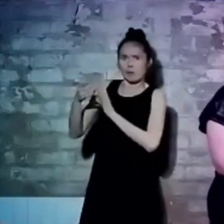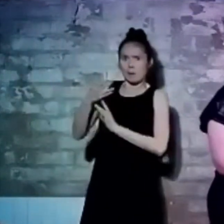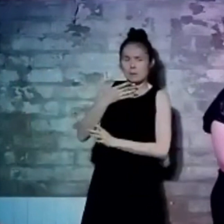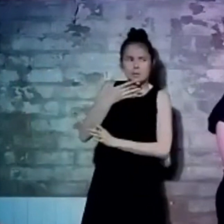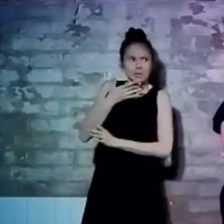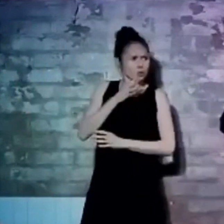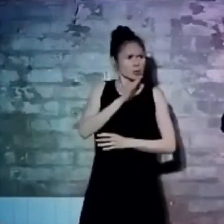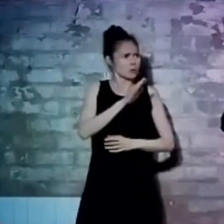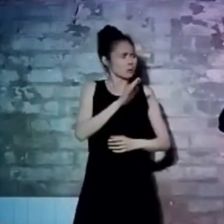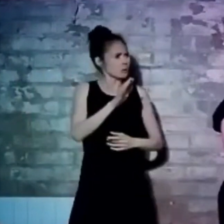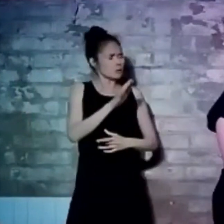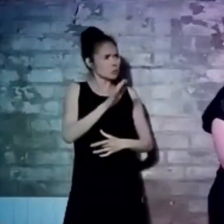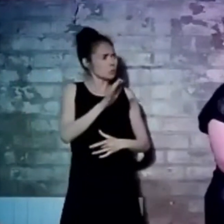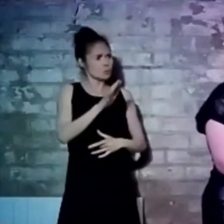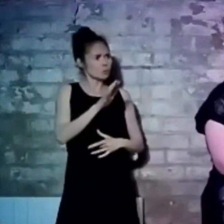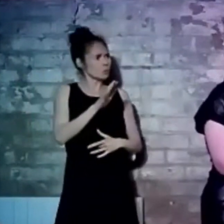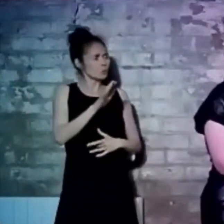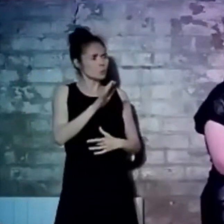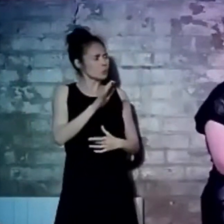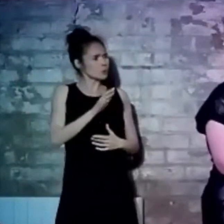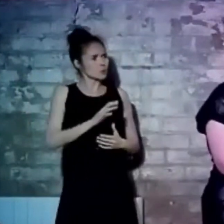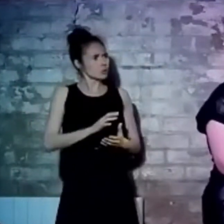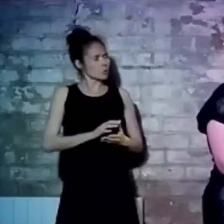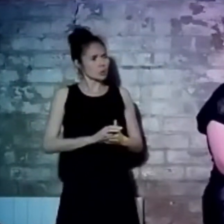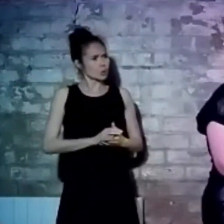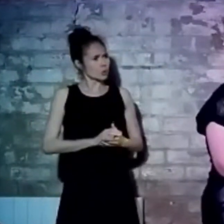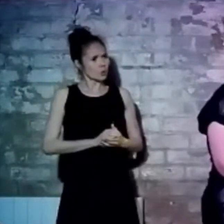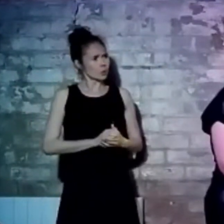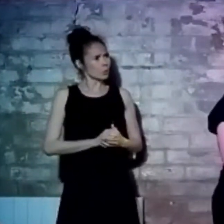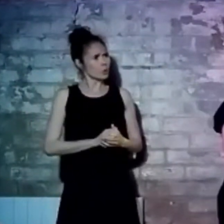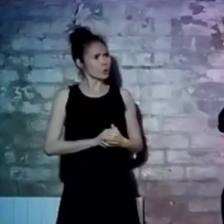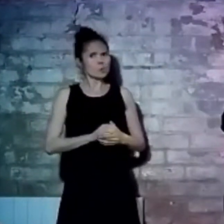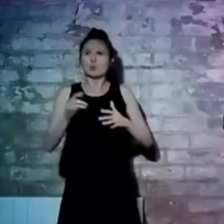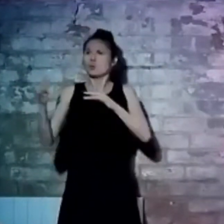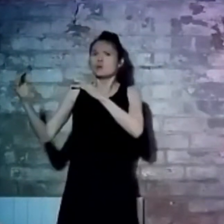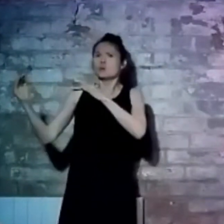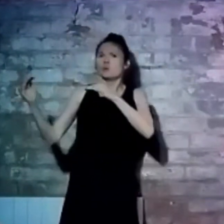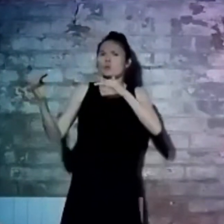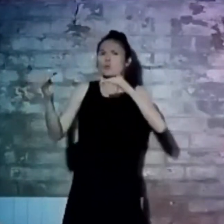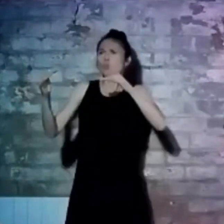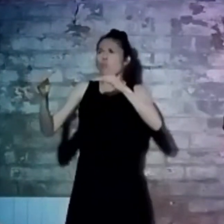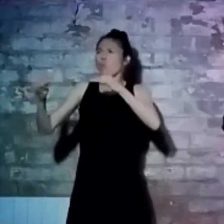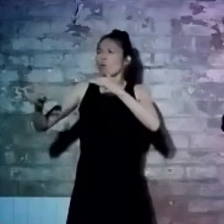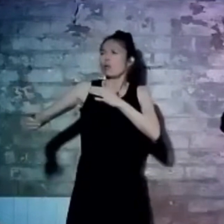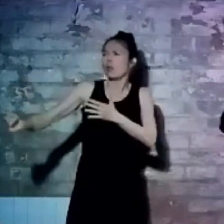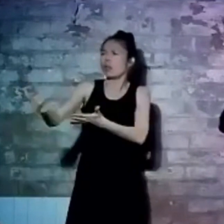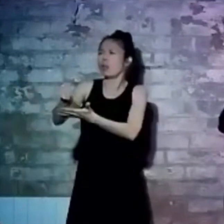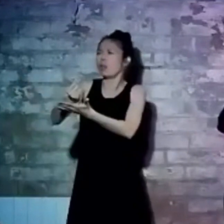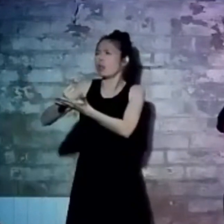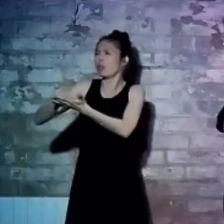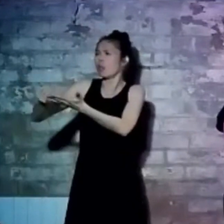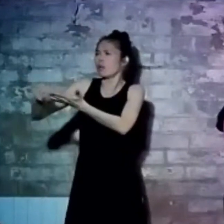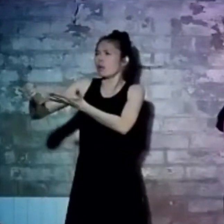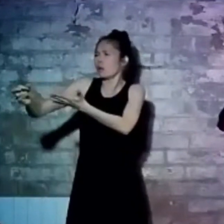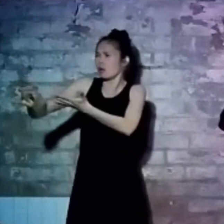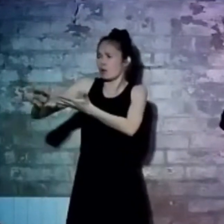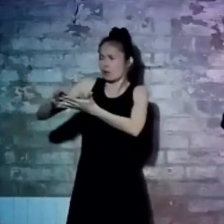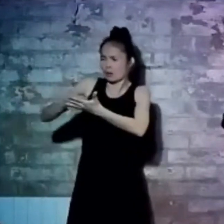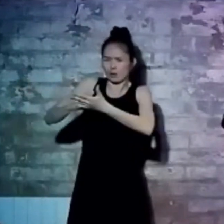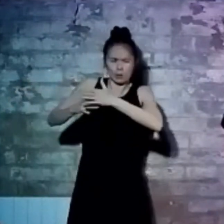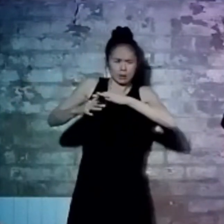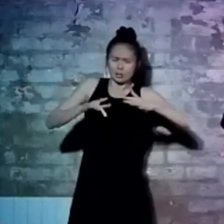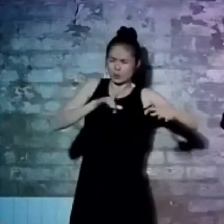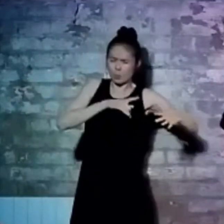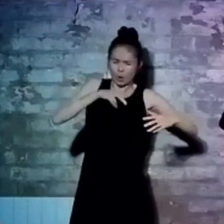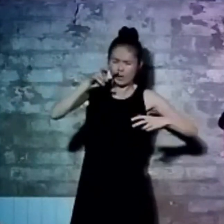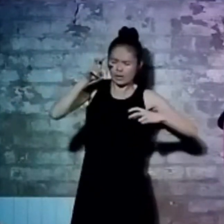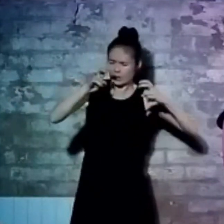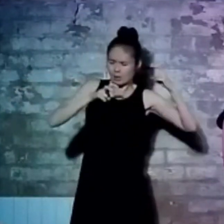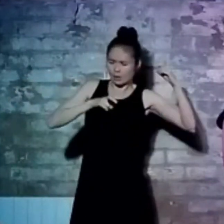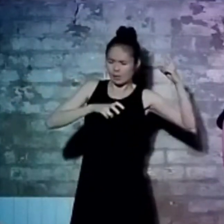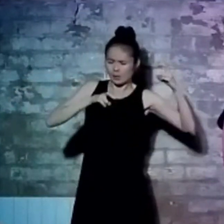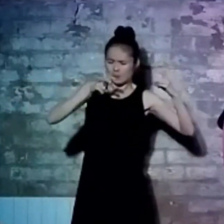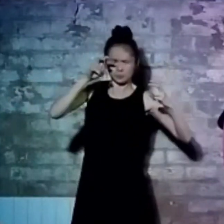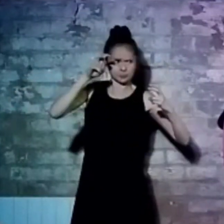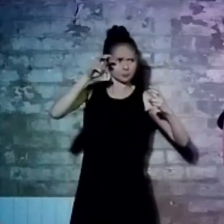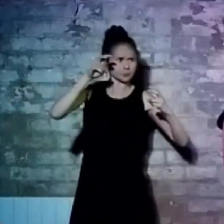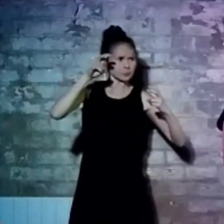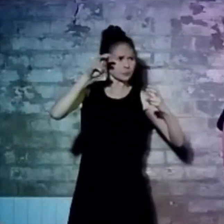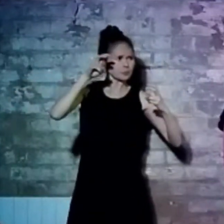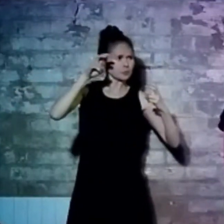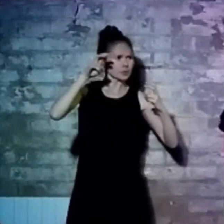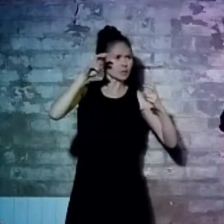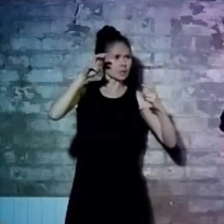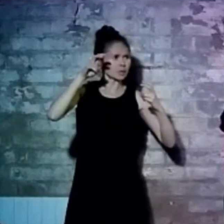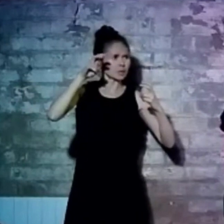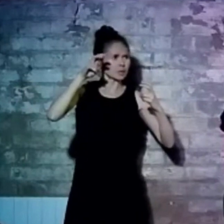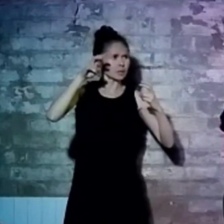In hope, ne’er. This this pestilent age which harrows us. But presently, something is here.